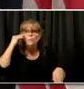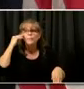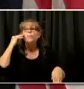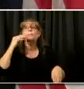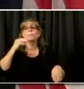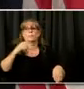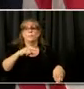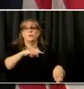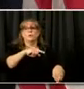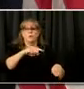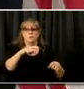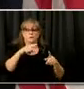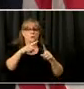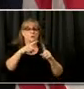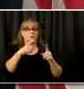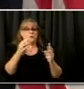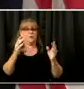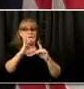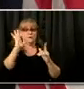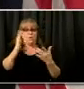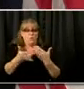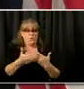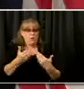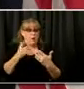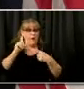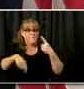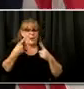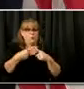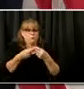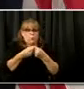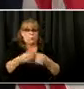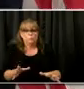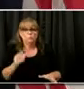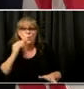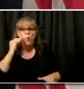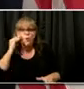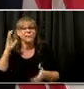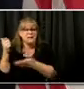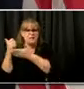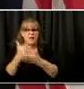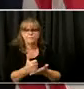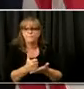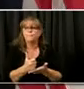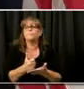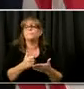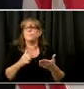14 sheridan brighton 27j jeffco boulder valley school district and their partners helping over